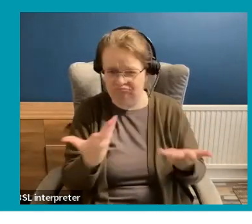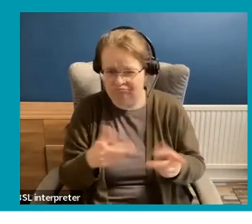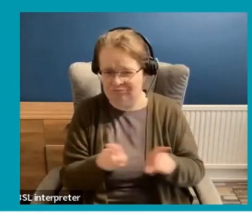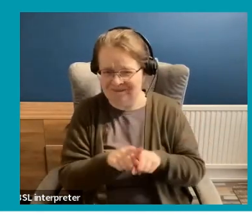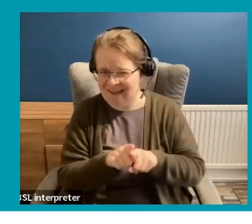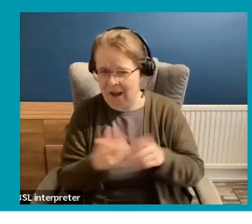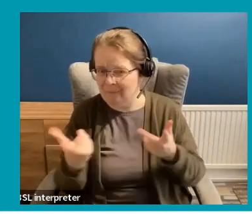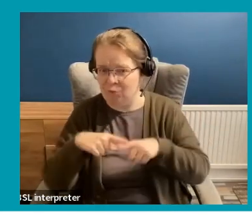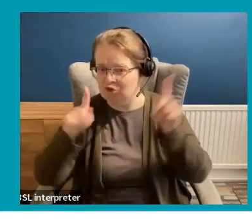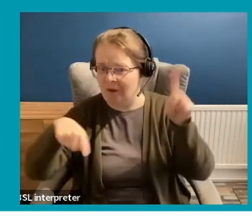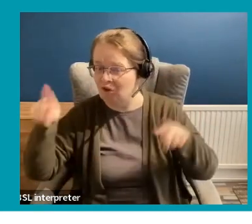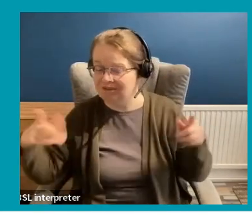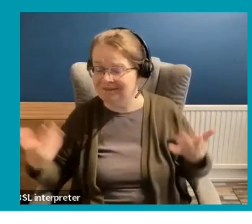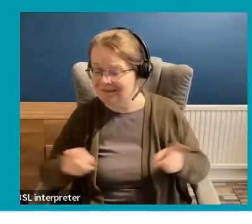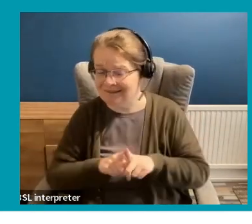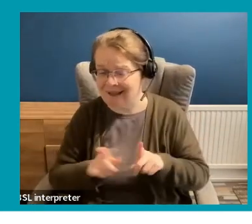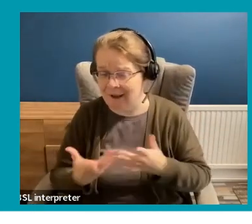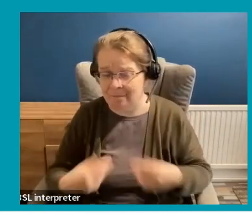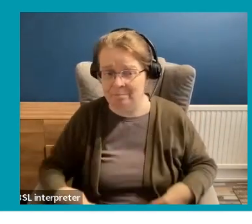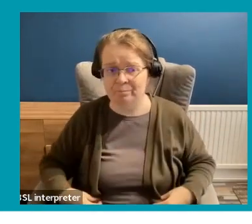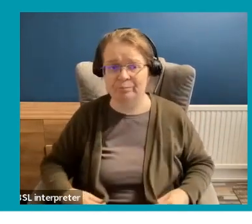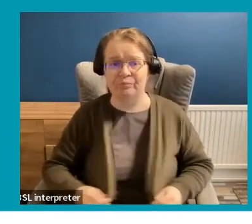The conversations I have with